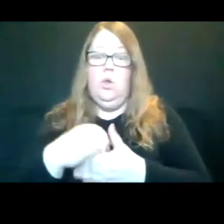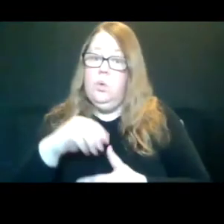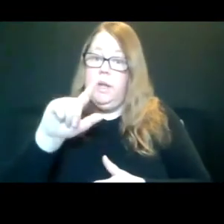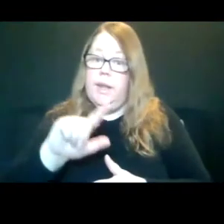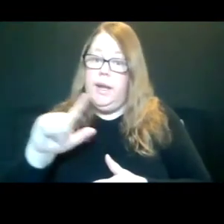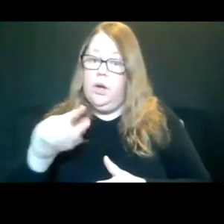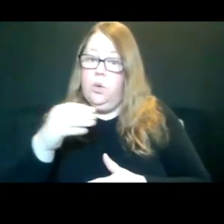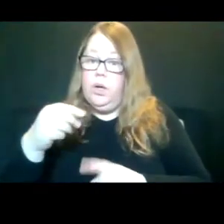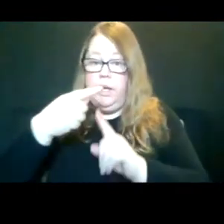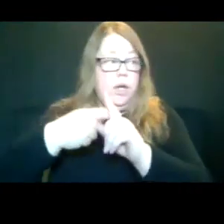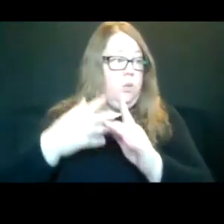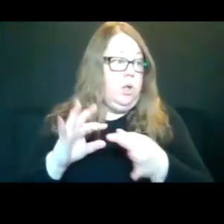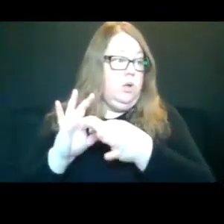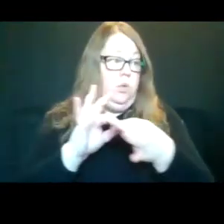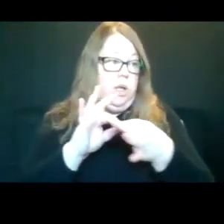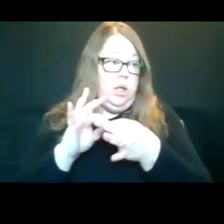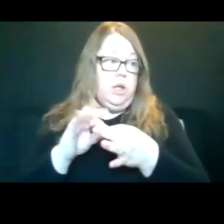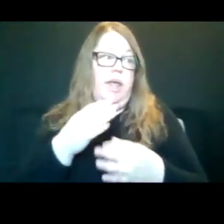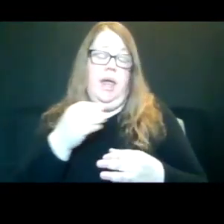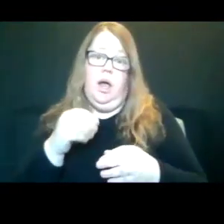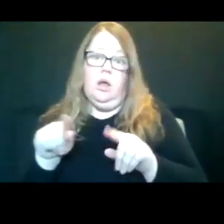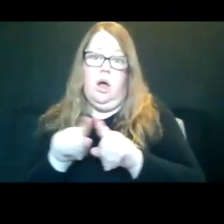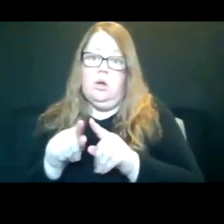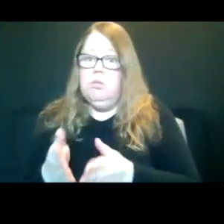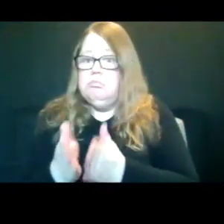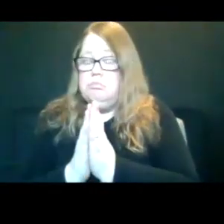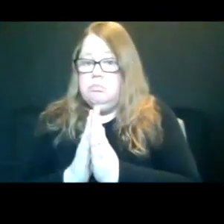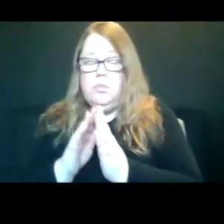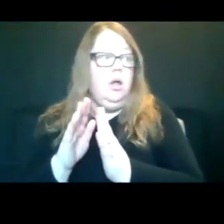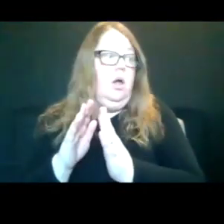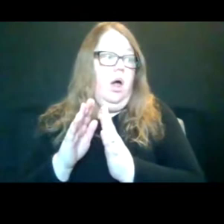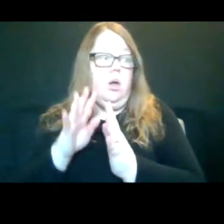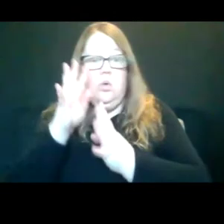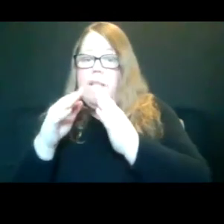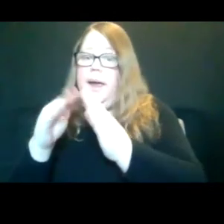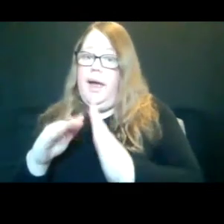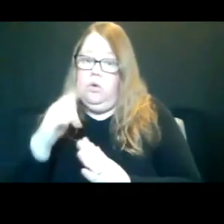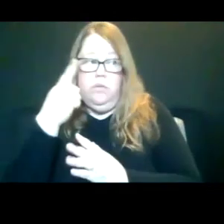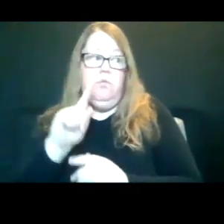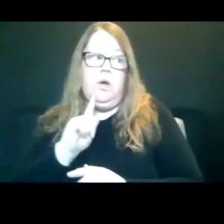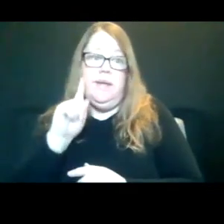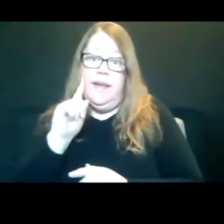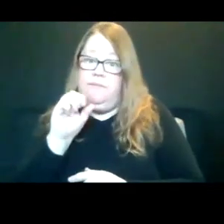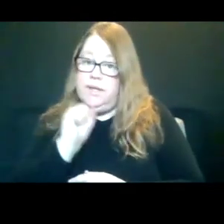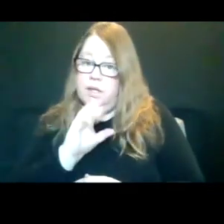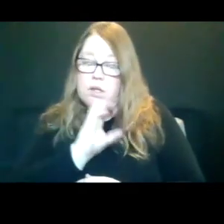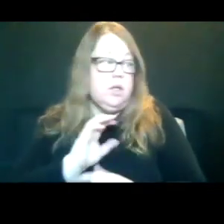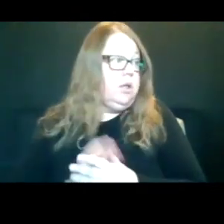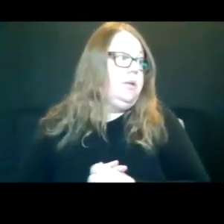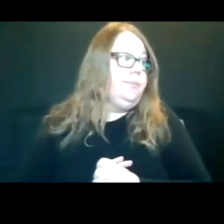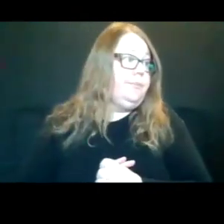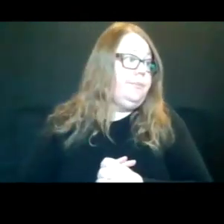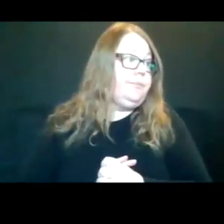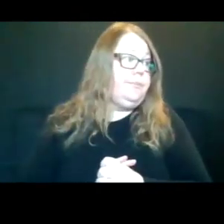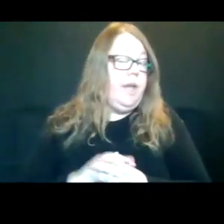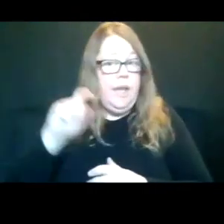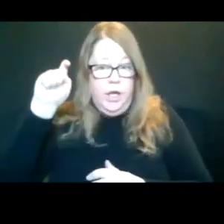relations and create housing for Deaf seniors • Hearing aid affordability